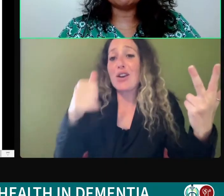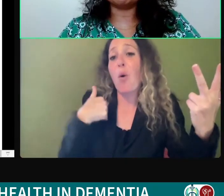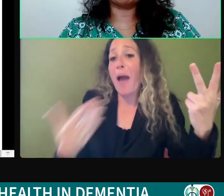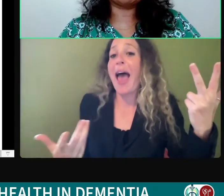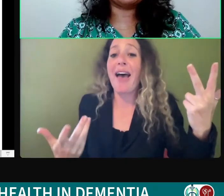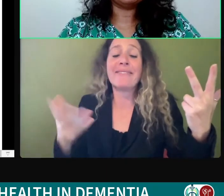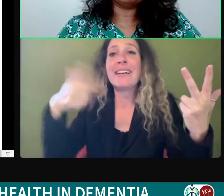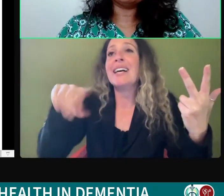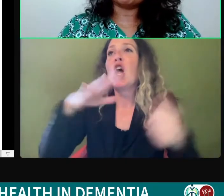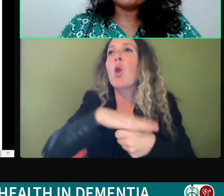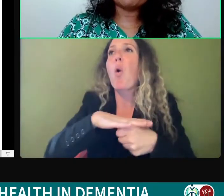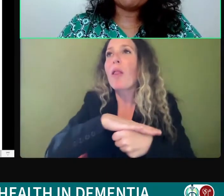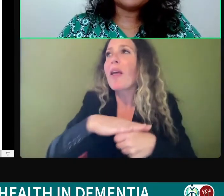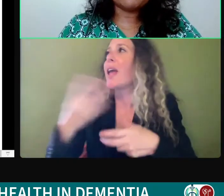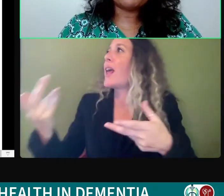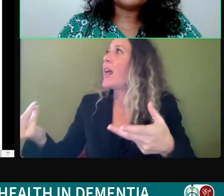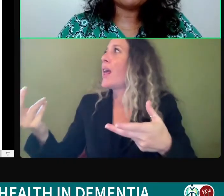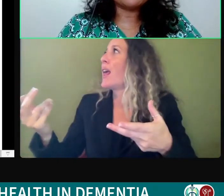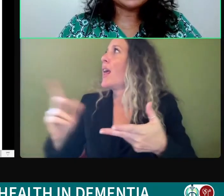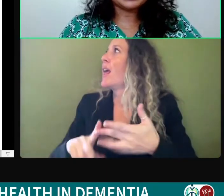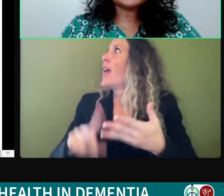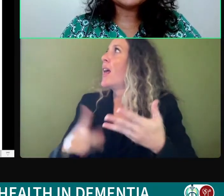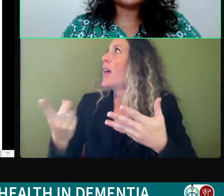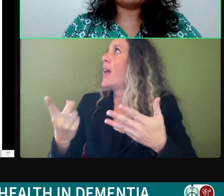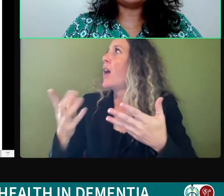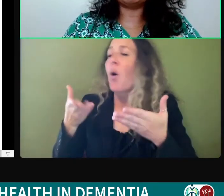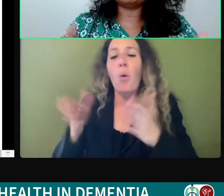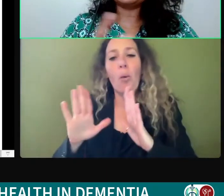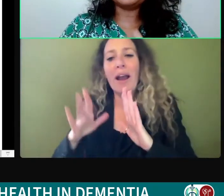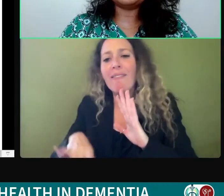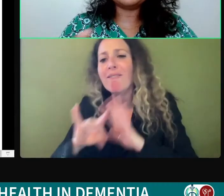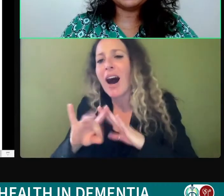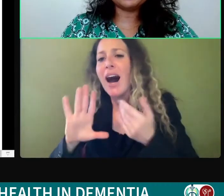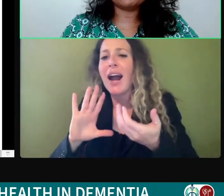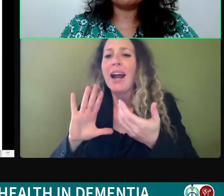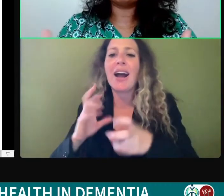or if they're really far away or hard to find, hard to access, being able to get that care